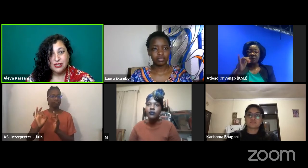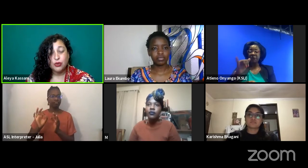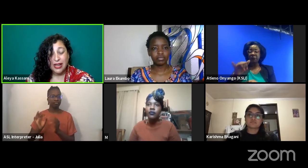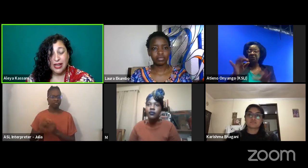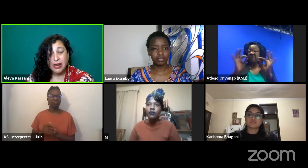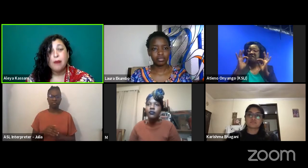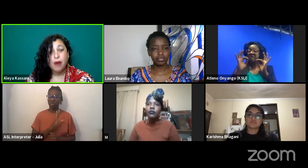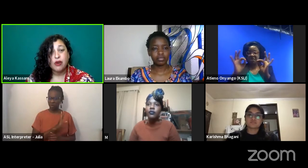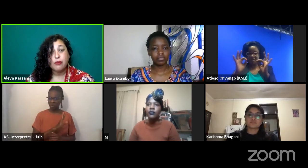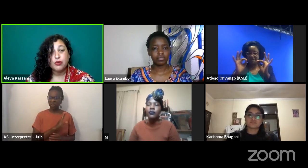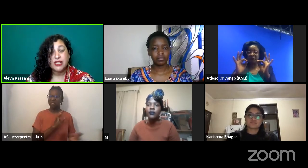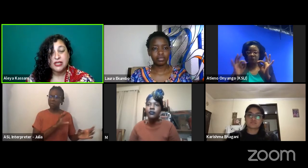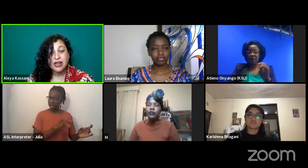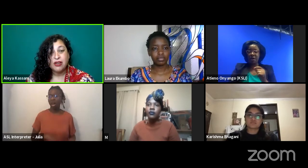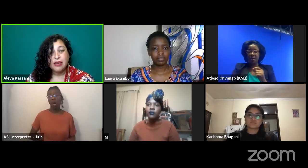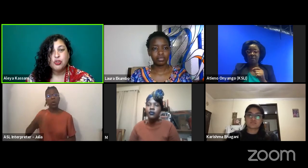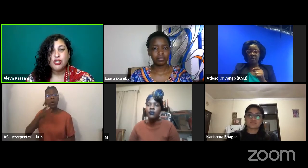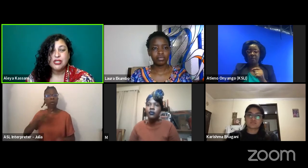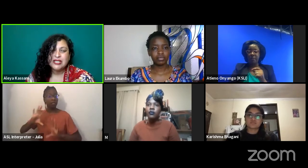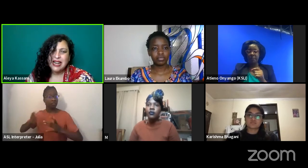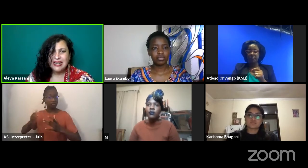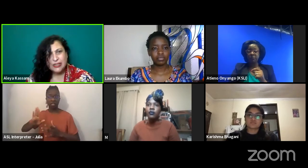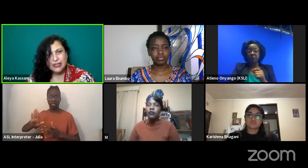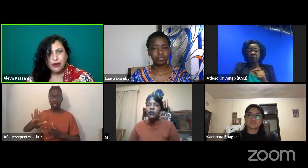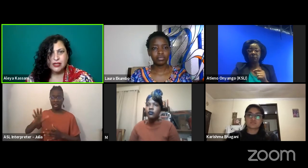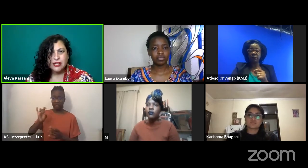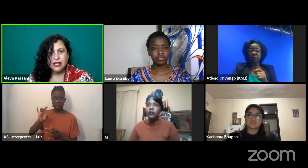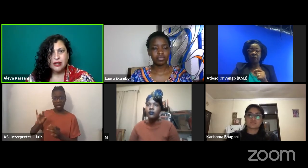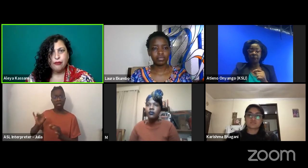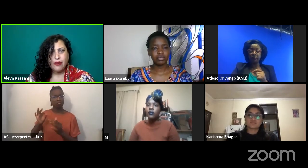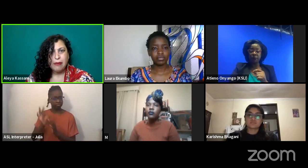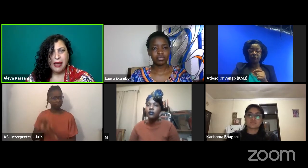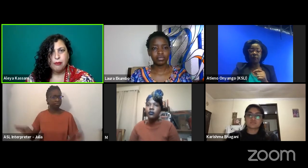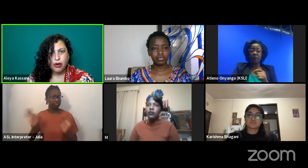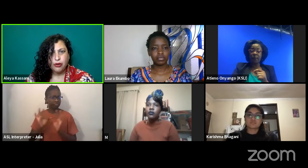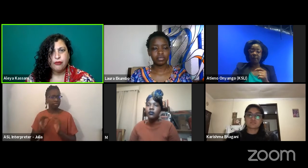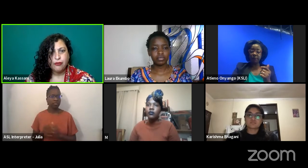So that's become part of our process now, which is a slightly different feedback model